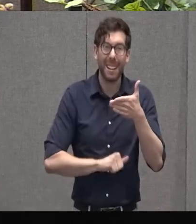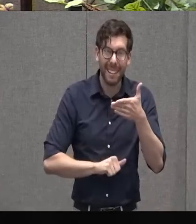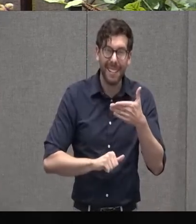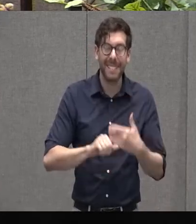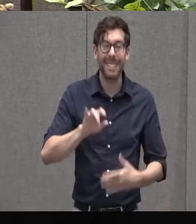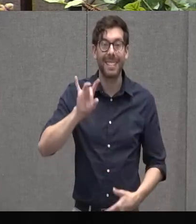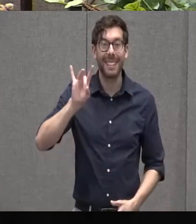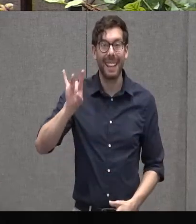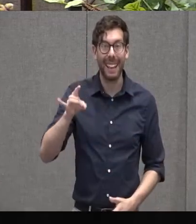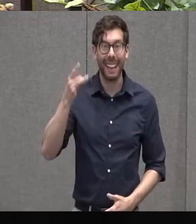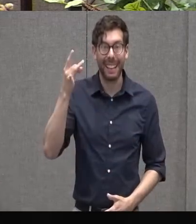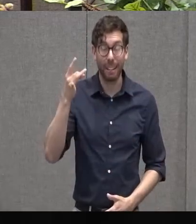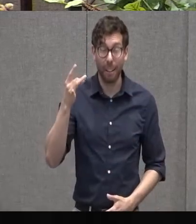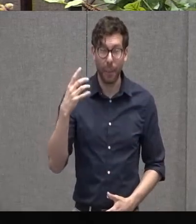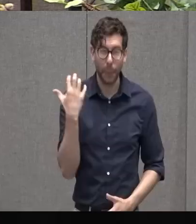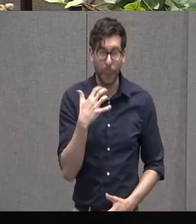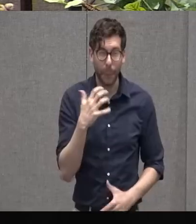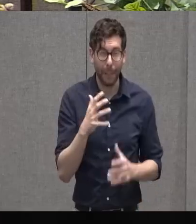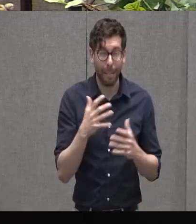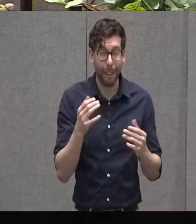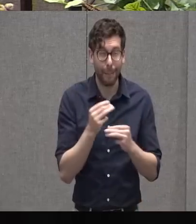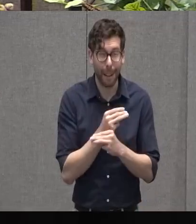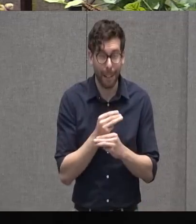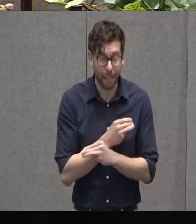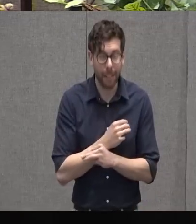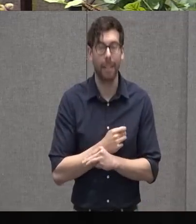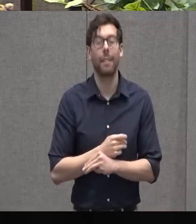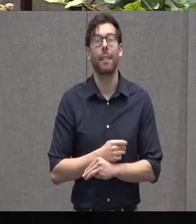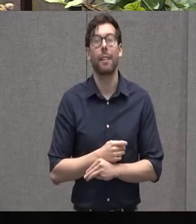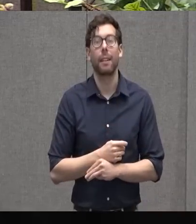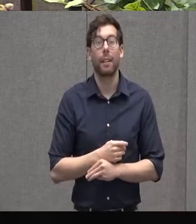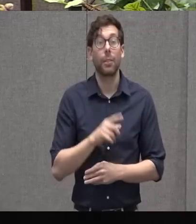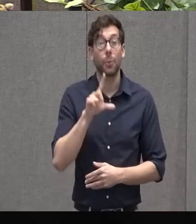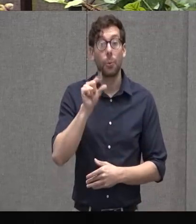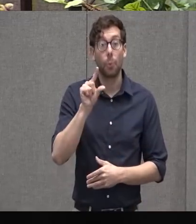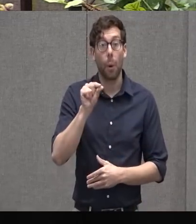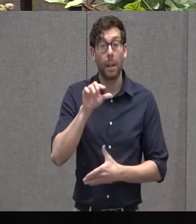20 take away eight, 19, 18, 17, 16, 15, 14, 13, 12.